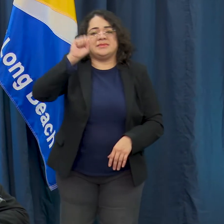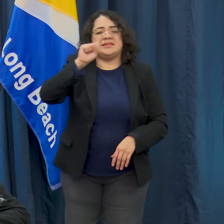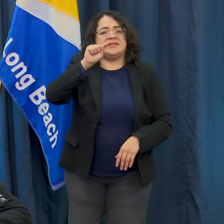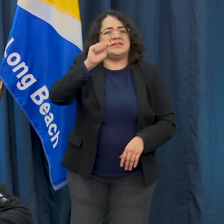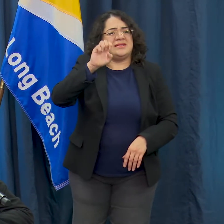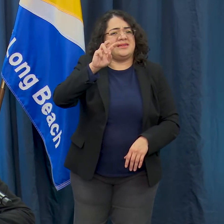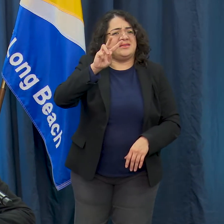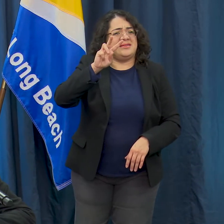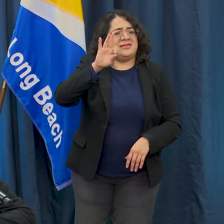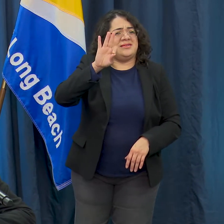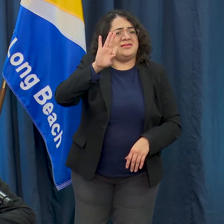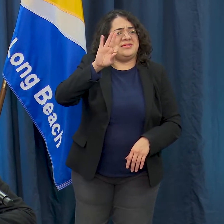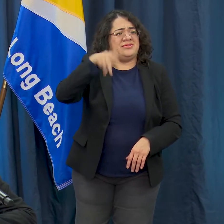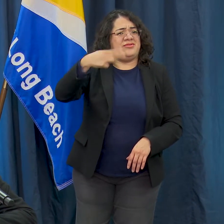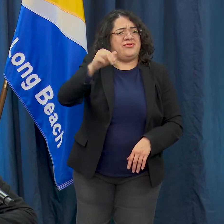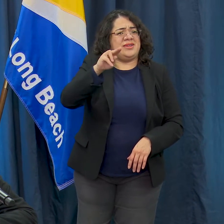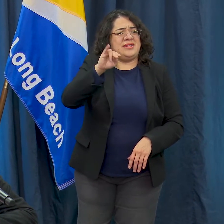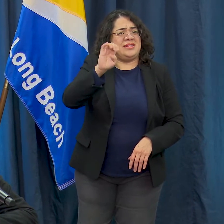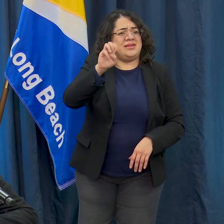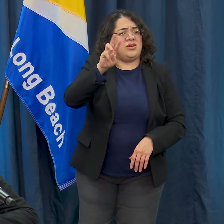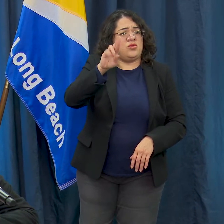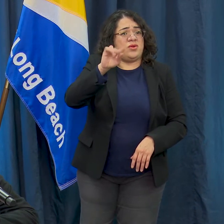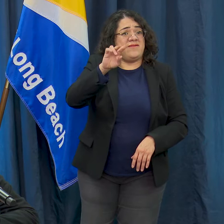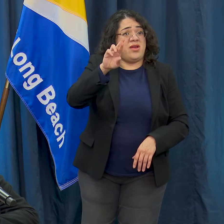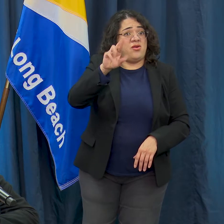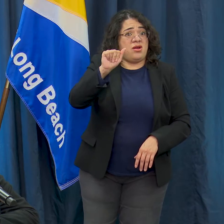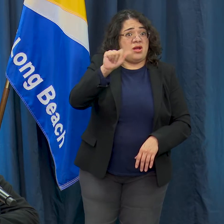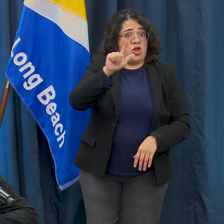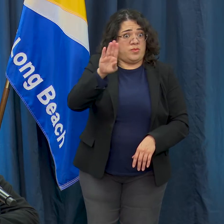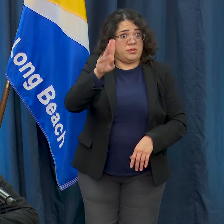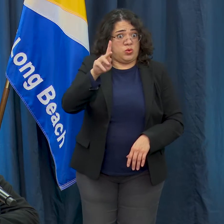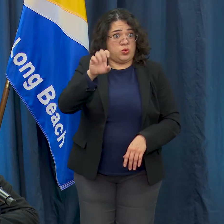I know businesses are opening over the week and I saw flower shops opening as